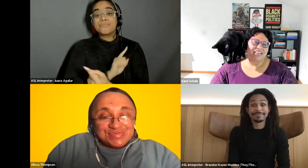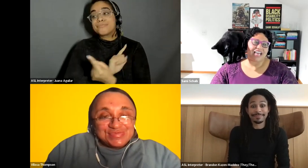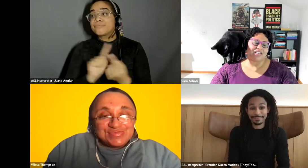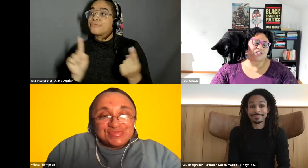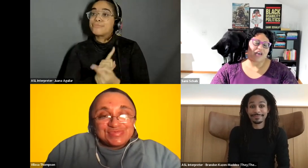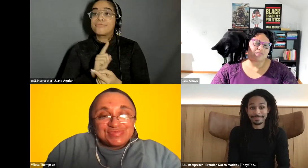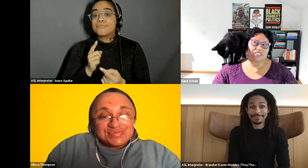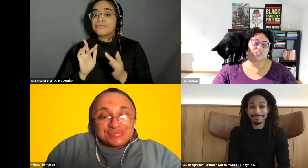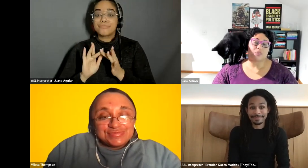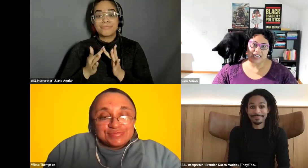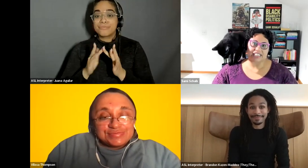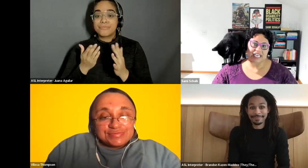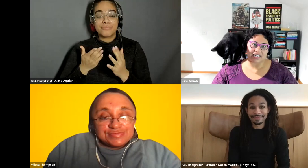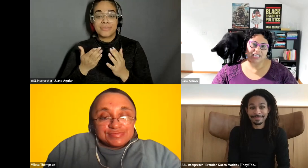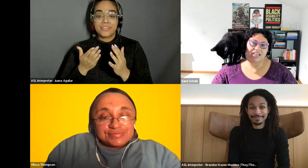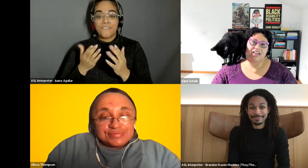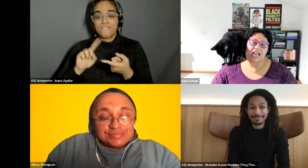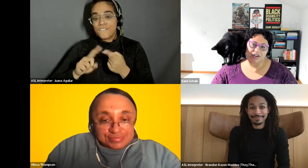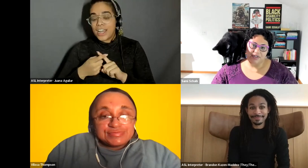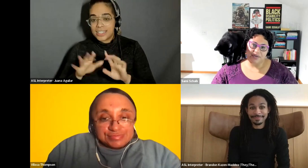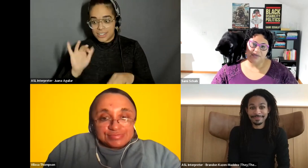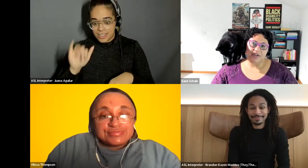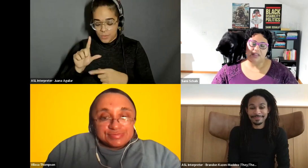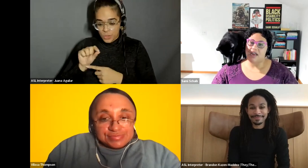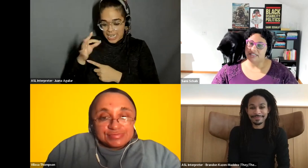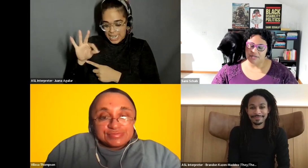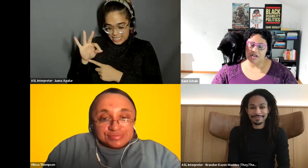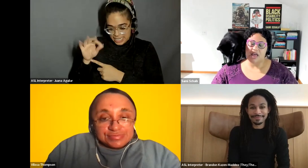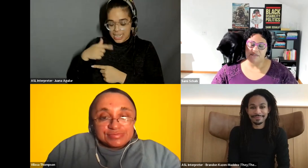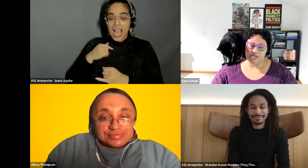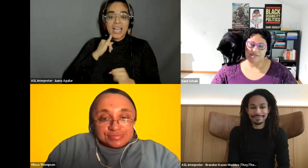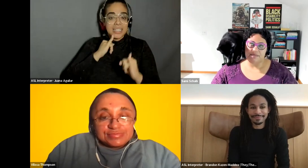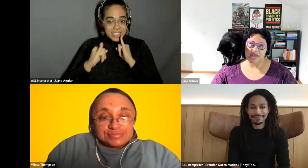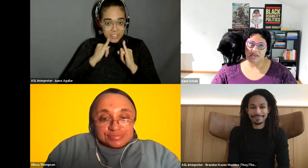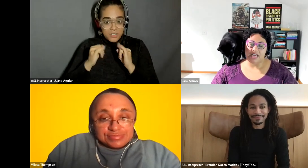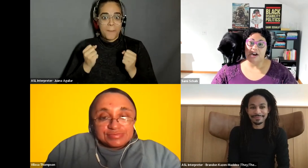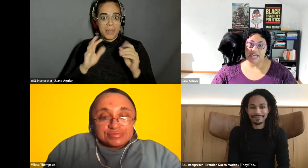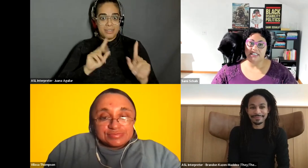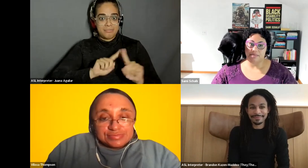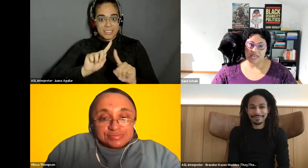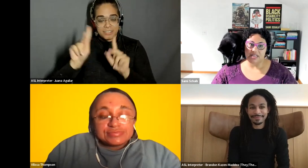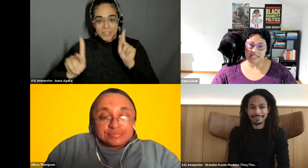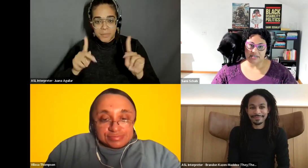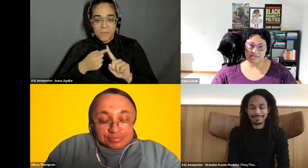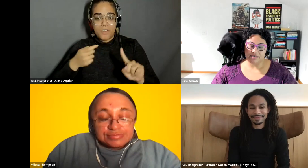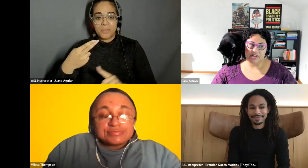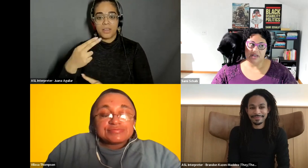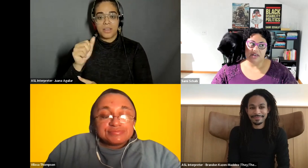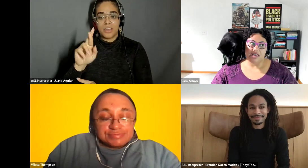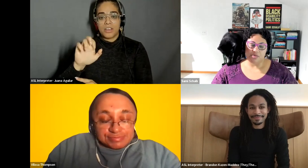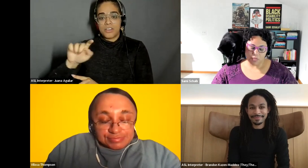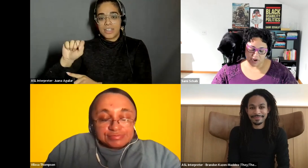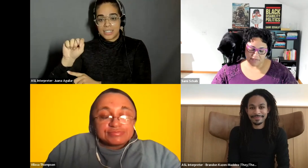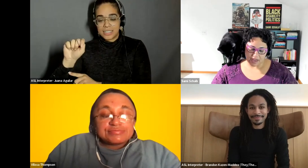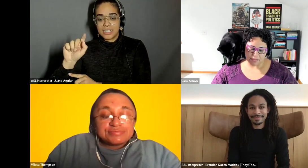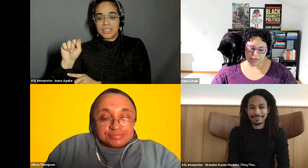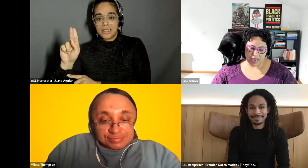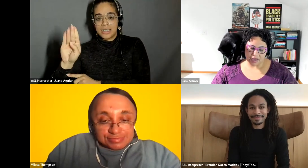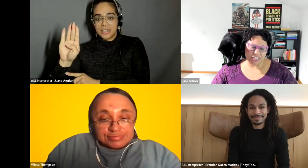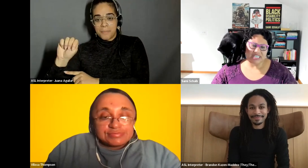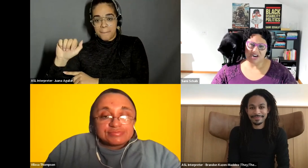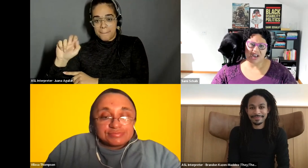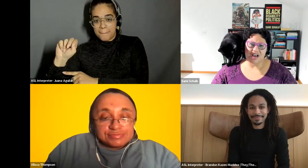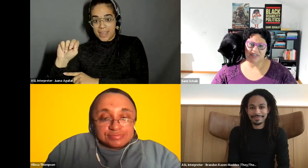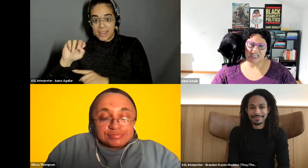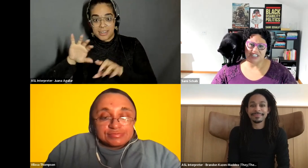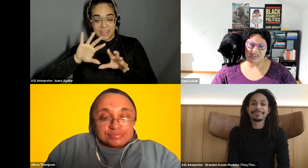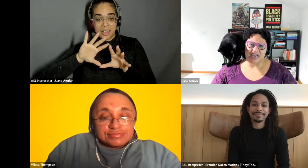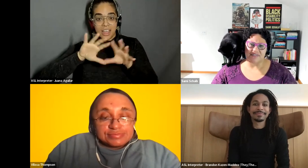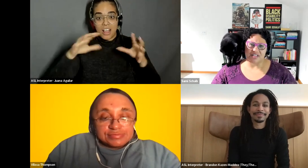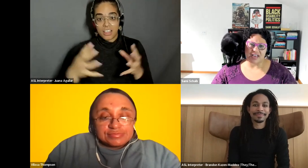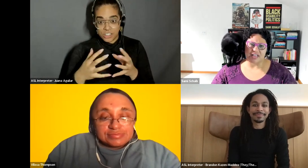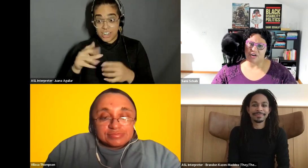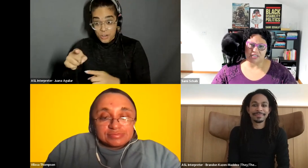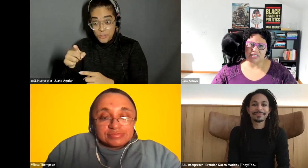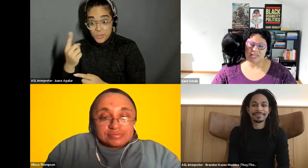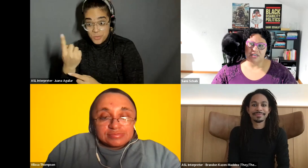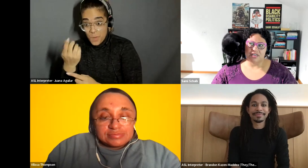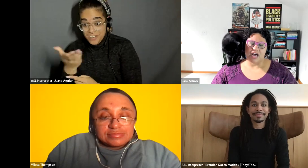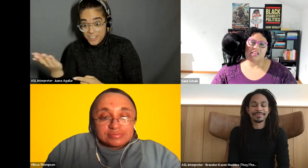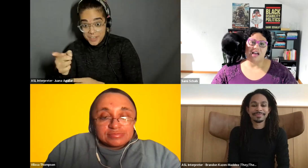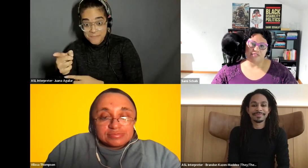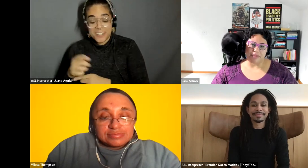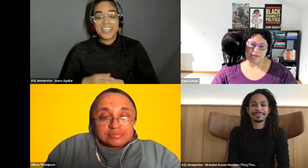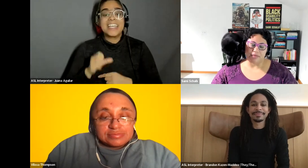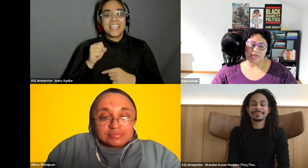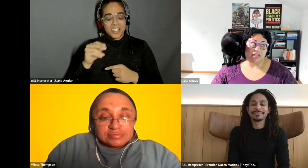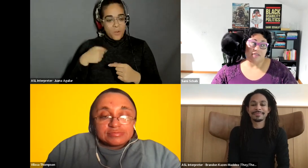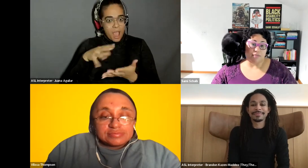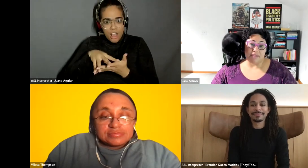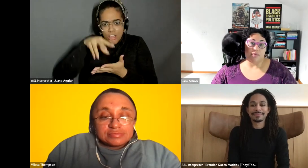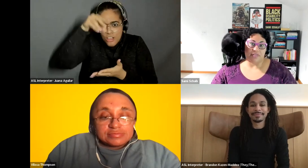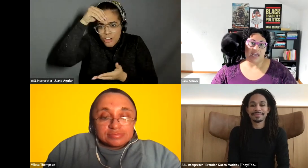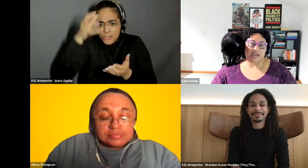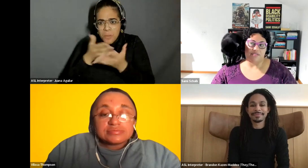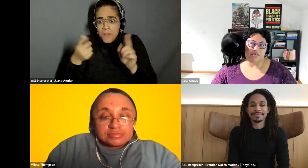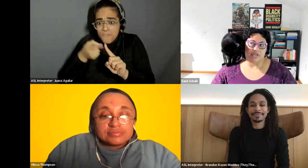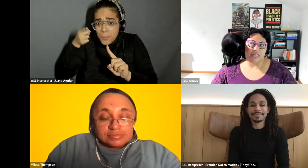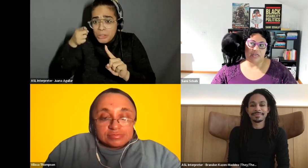Sami Schalk: Yeah. So that was 2019. I interviewed a lot of a lot of folks from the Harriet Tubman collective. and you were one of them, and we just had a great conversation, and I felt like I learned a lot from you, and a lot from everyone that I interviewed